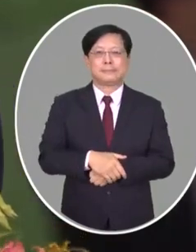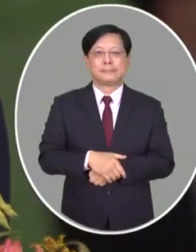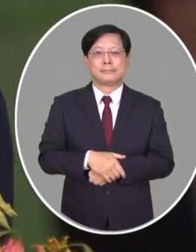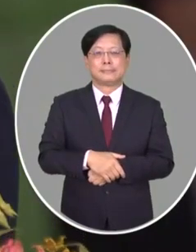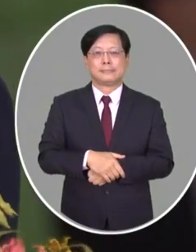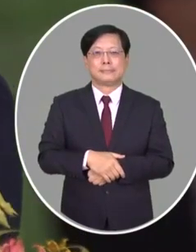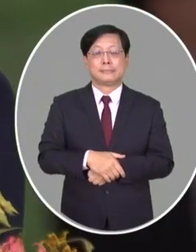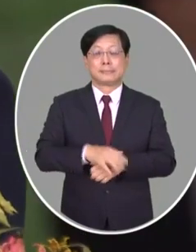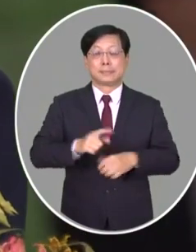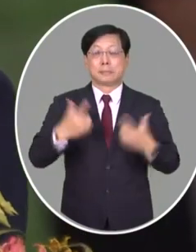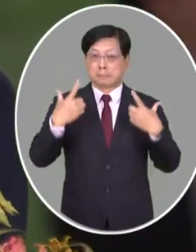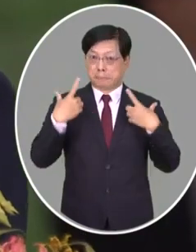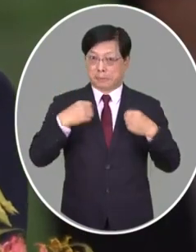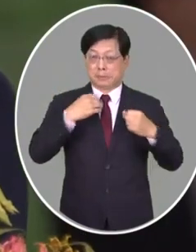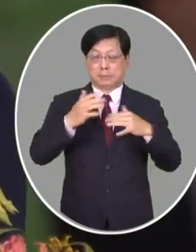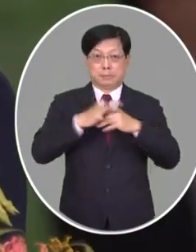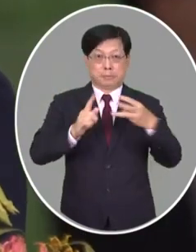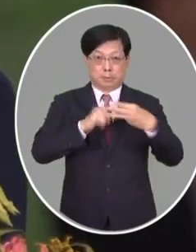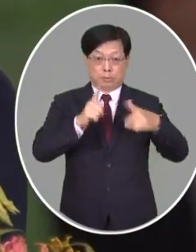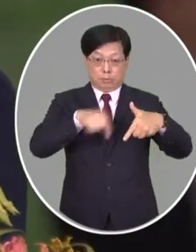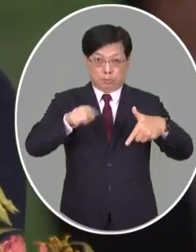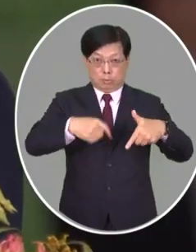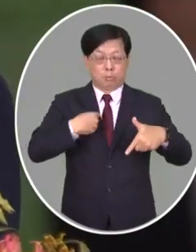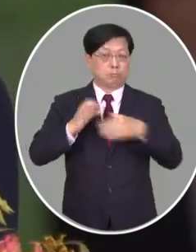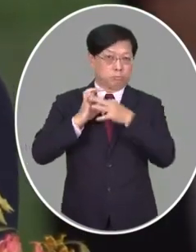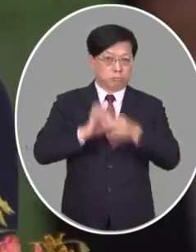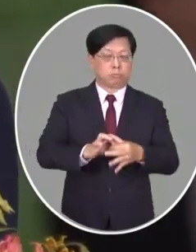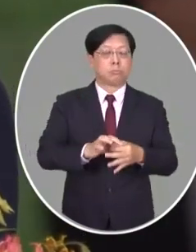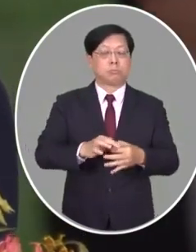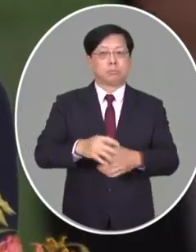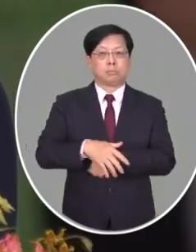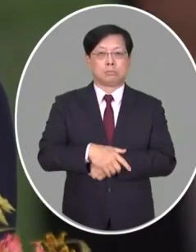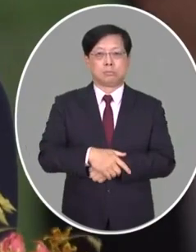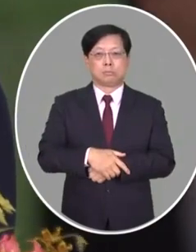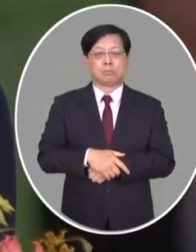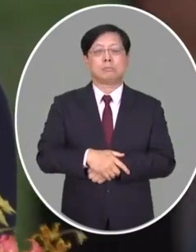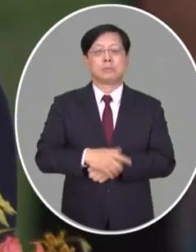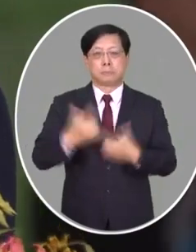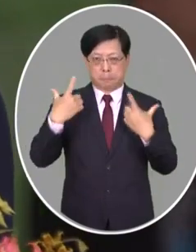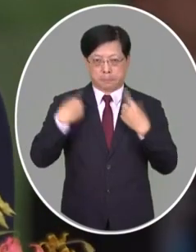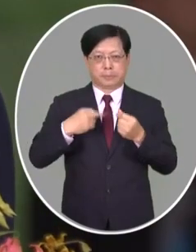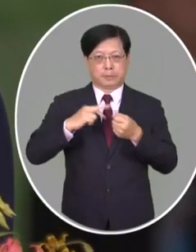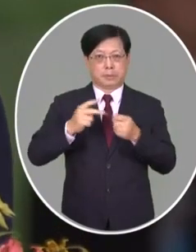As we continue to democratize Taiwan, we will be the helmsmen of peace.